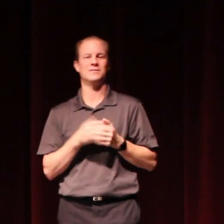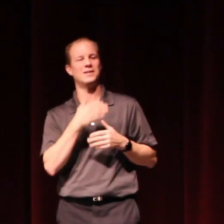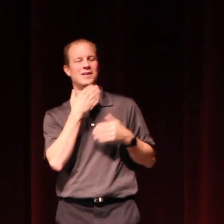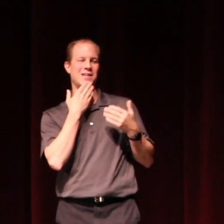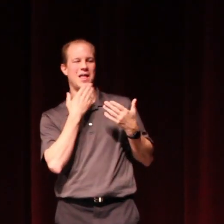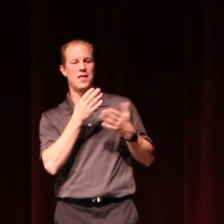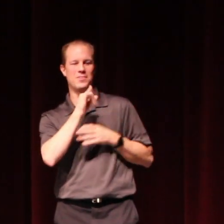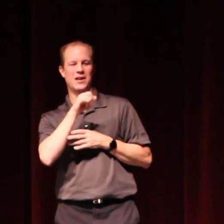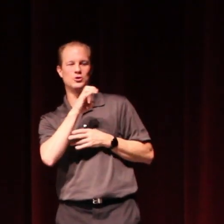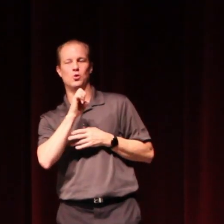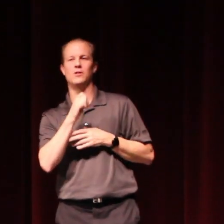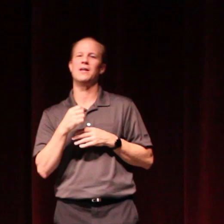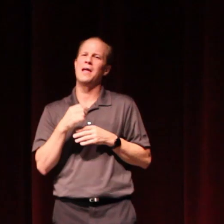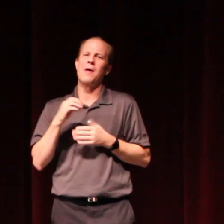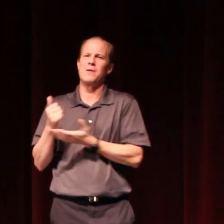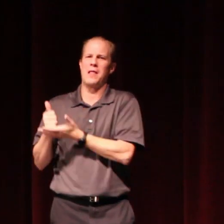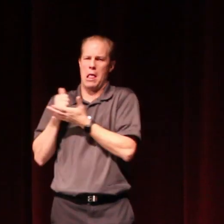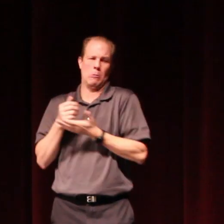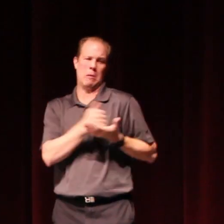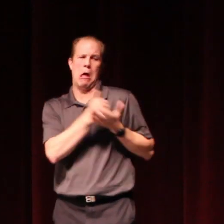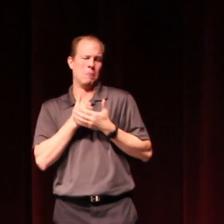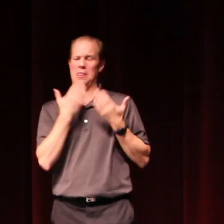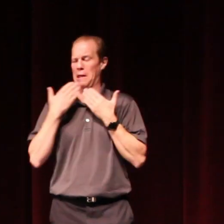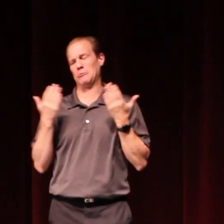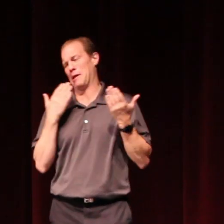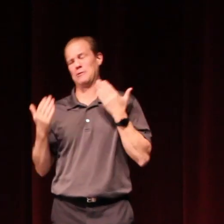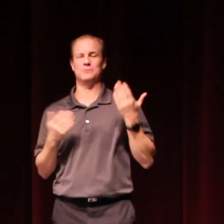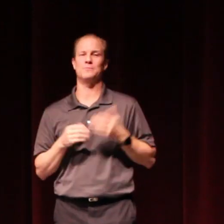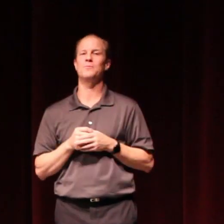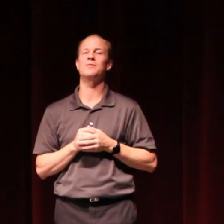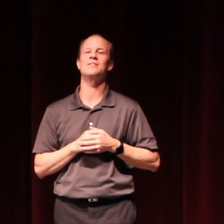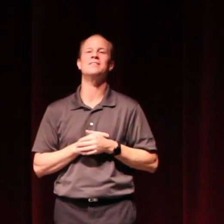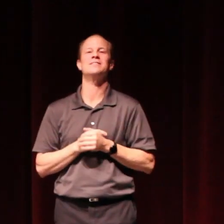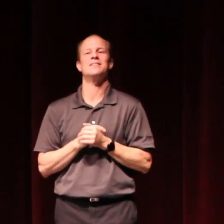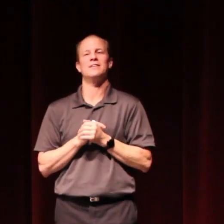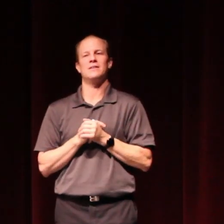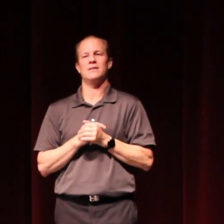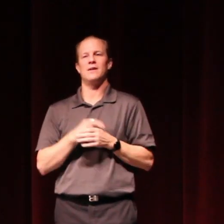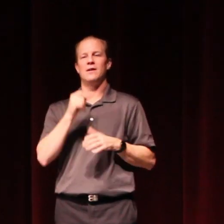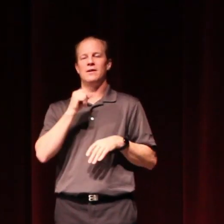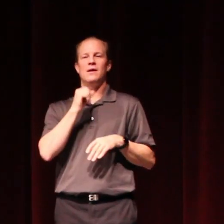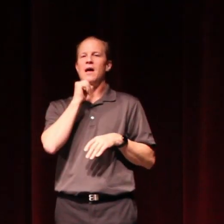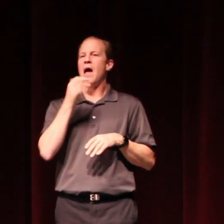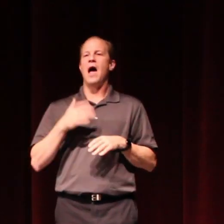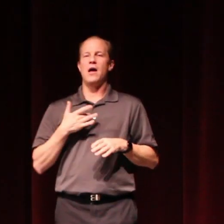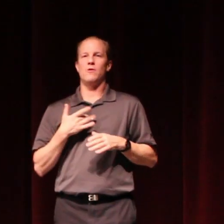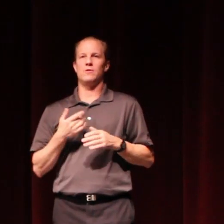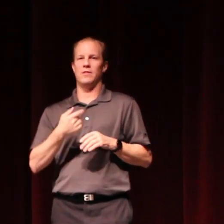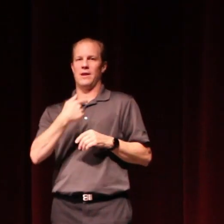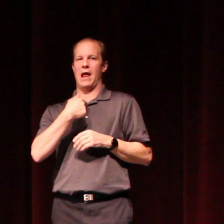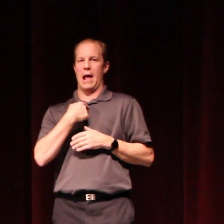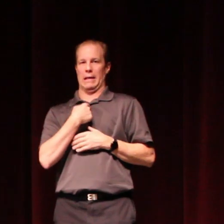getting a lot of help, God bless these people. I don't feel that I'm in a position